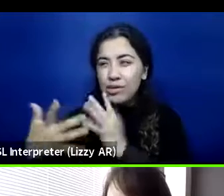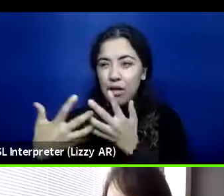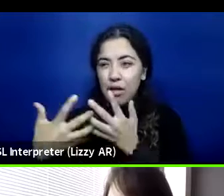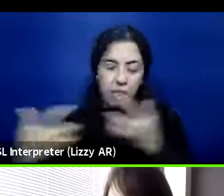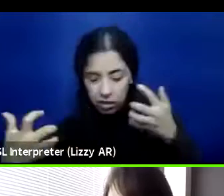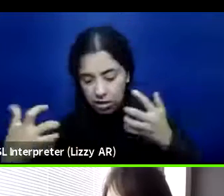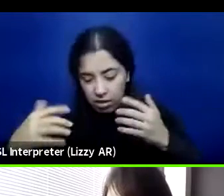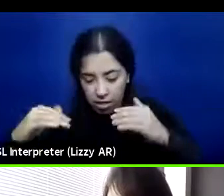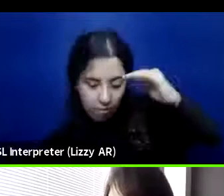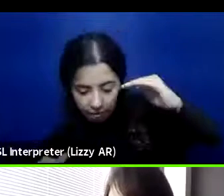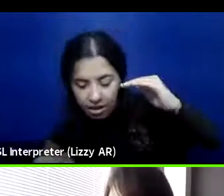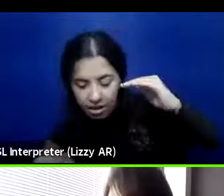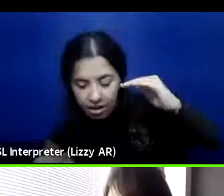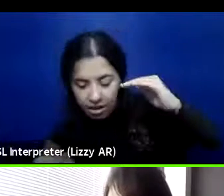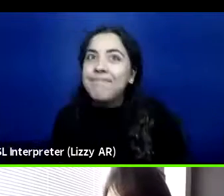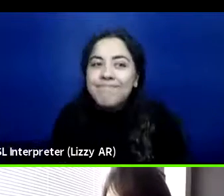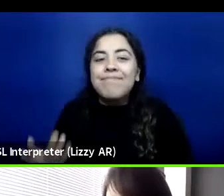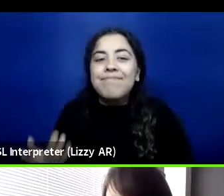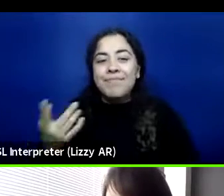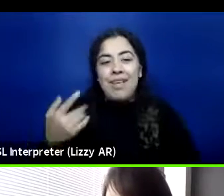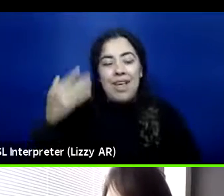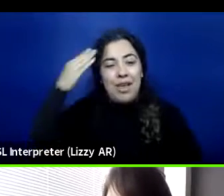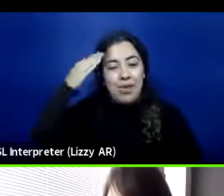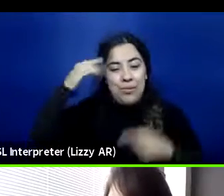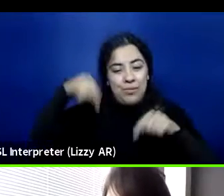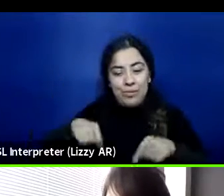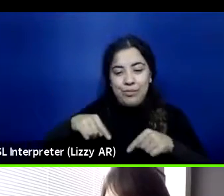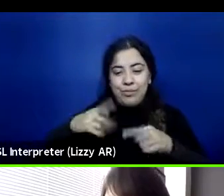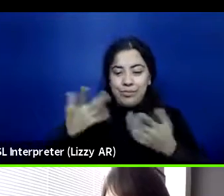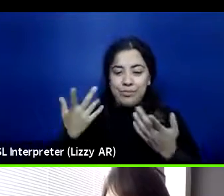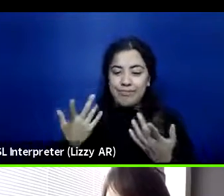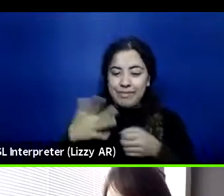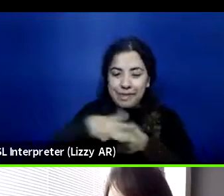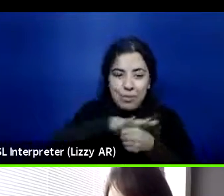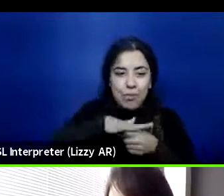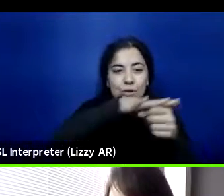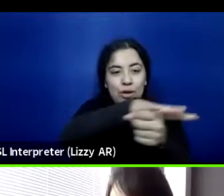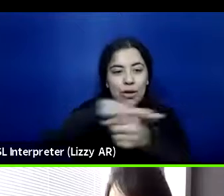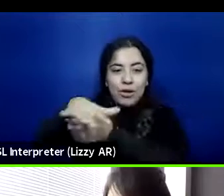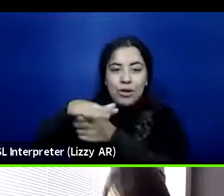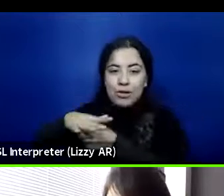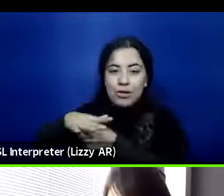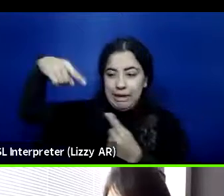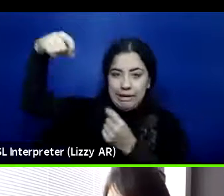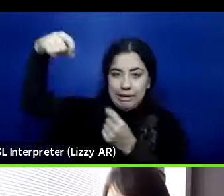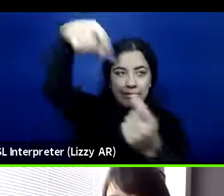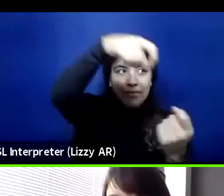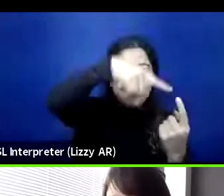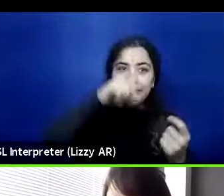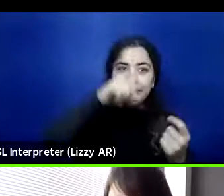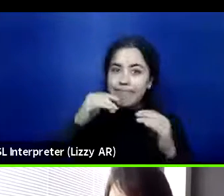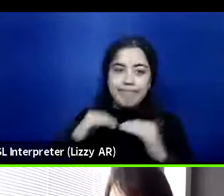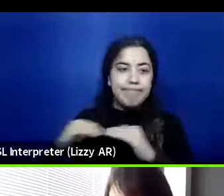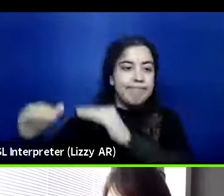I know in our city, we have to be talking about the linkage between poverty of people with disabilities